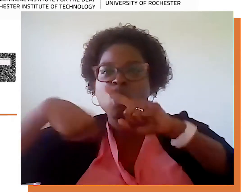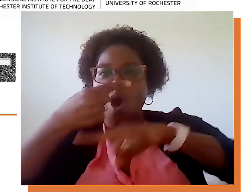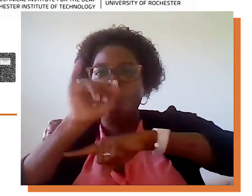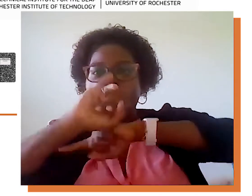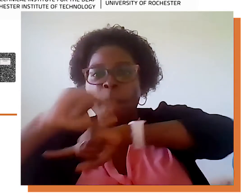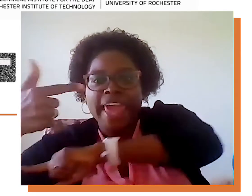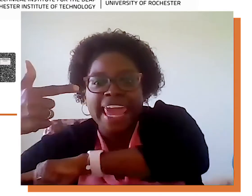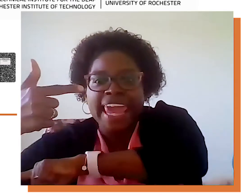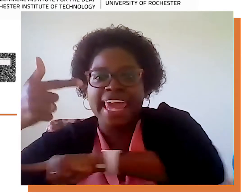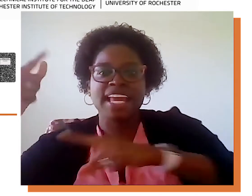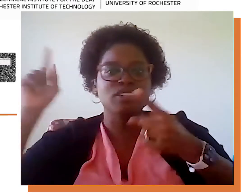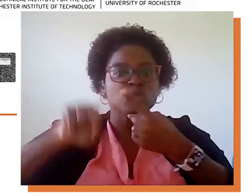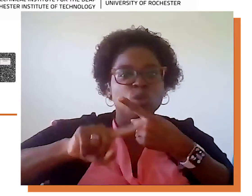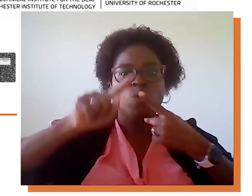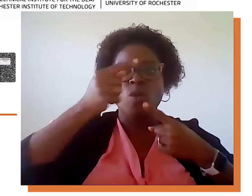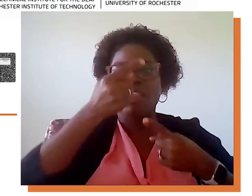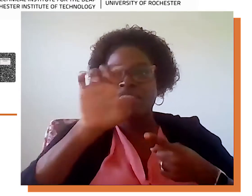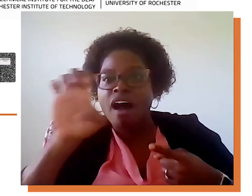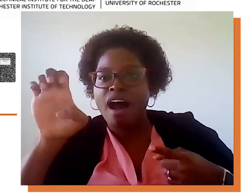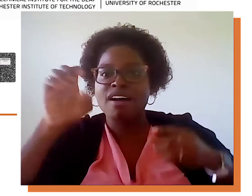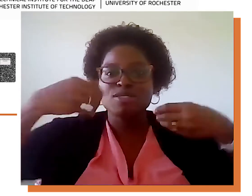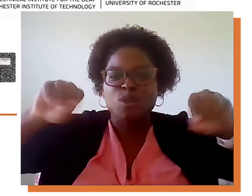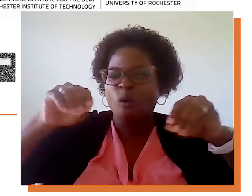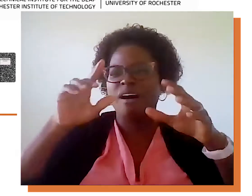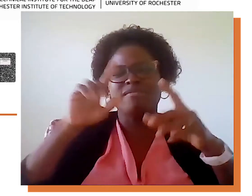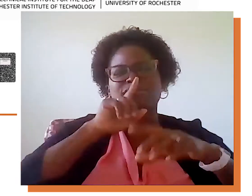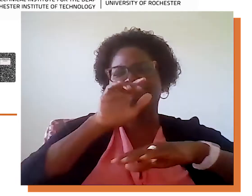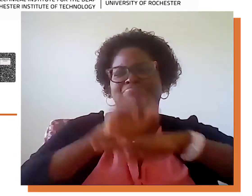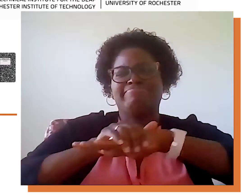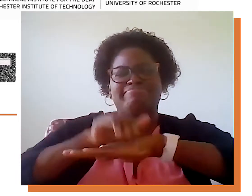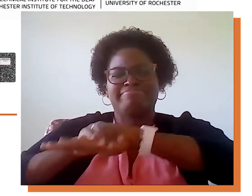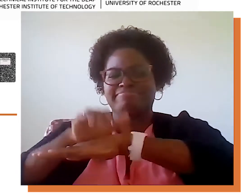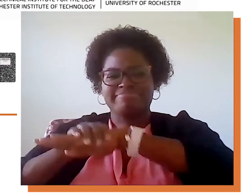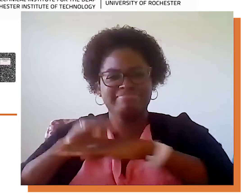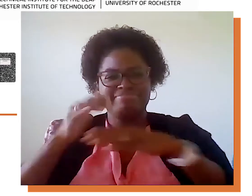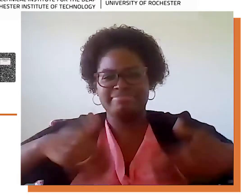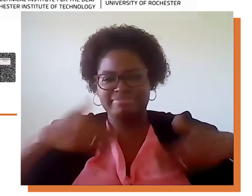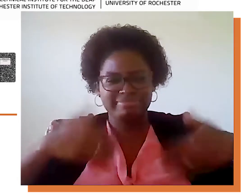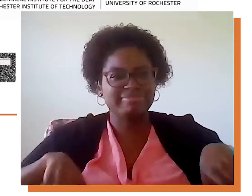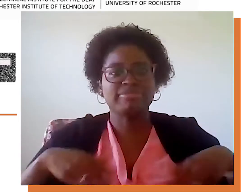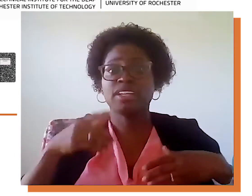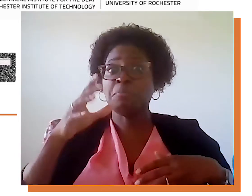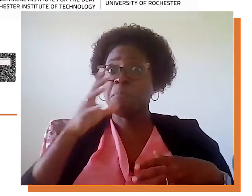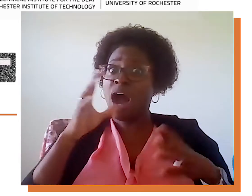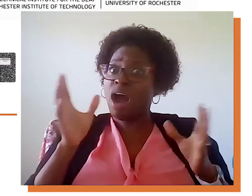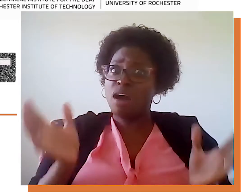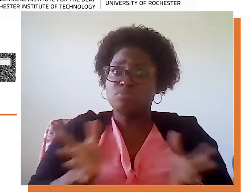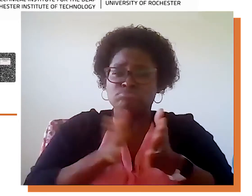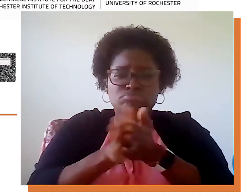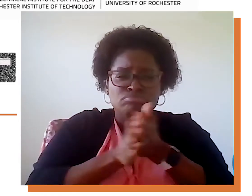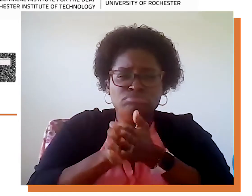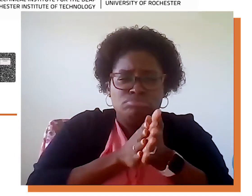and we learned the prefixes and suffixes and the signs for all the articles in the English language.